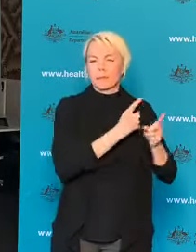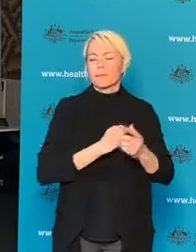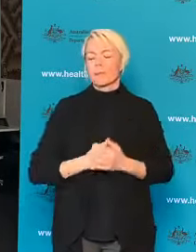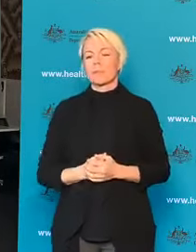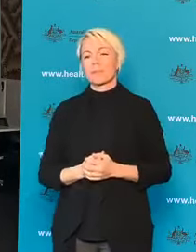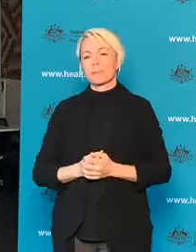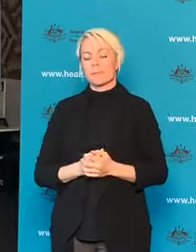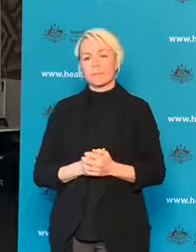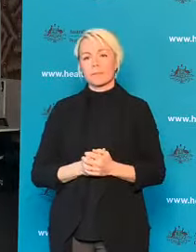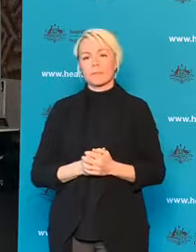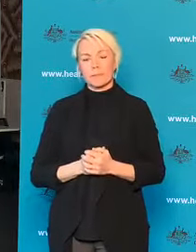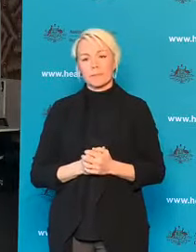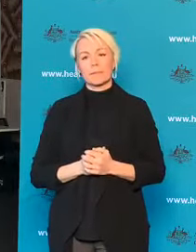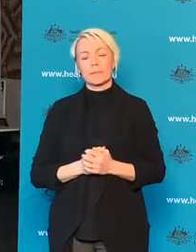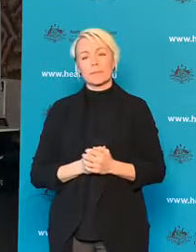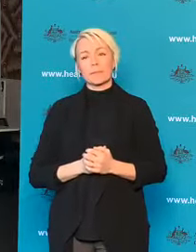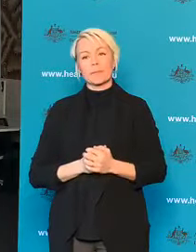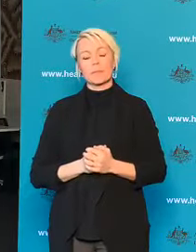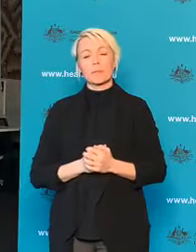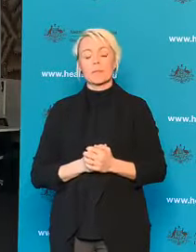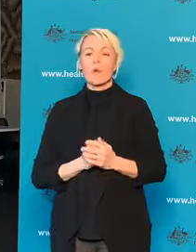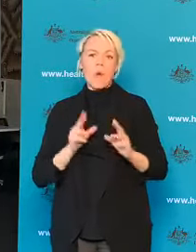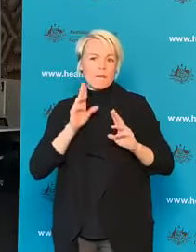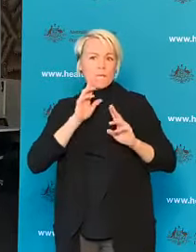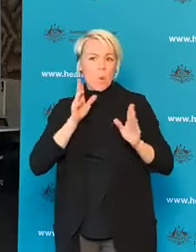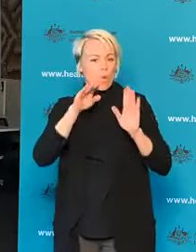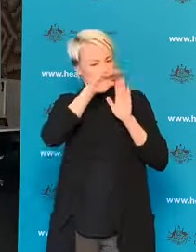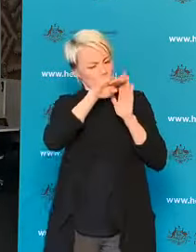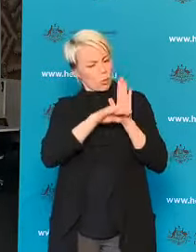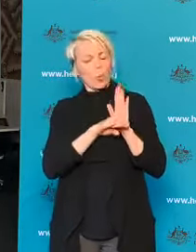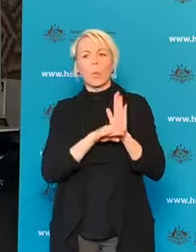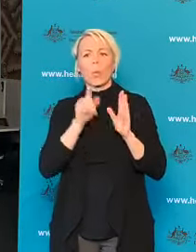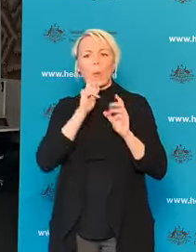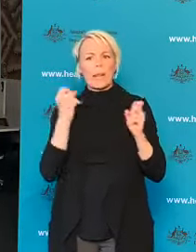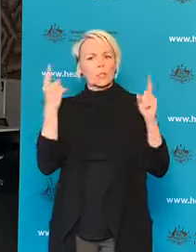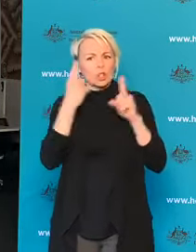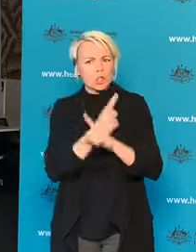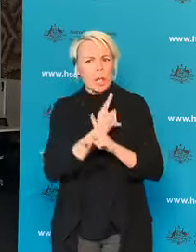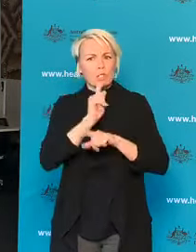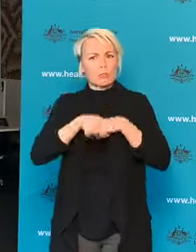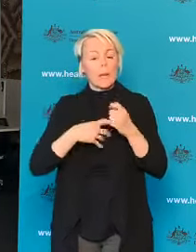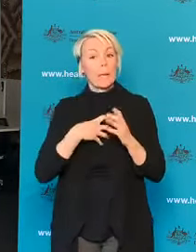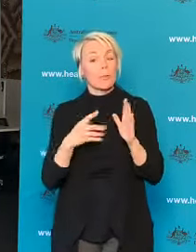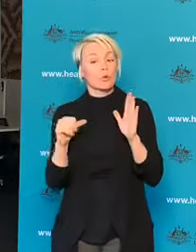a significant number of changes because the levels of community transmission in